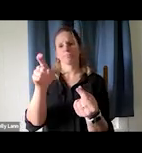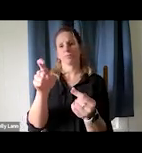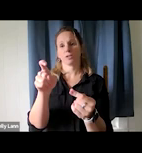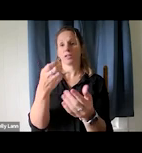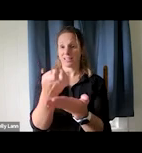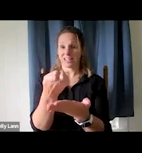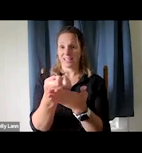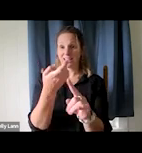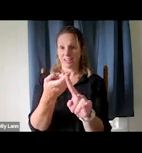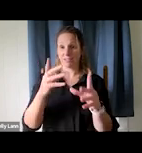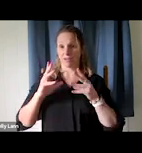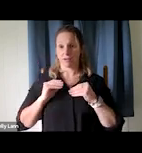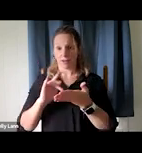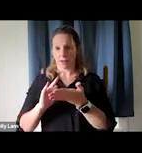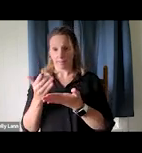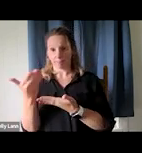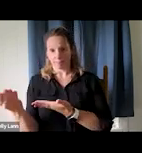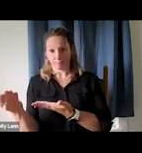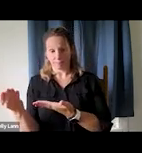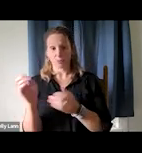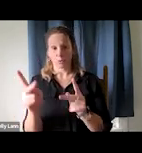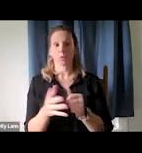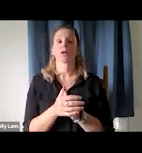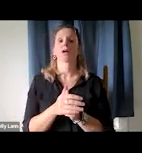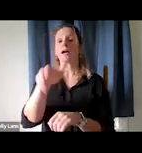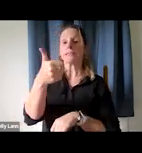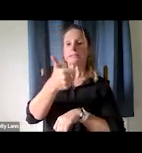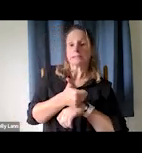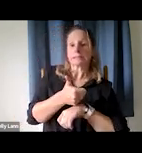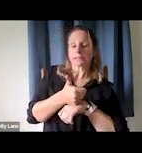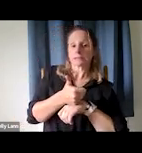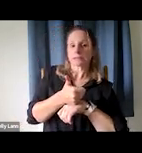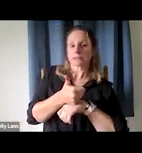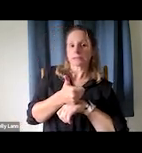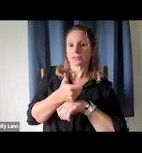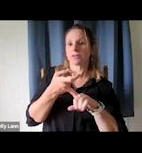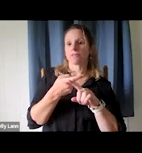from an acceptable medical source established by a medically,